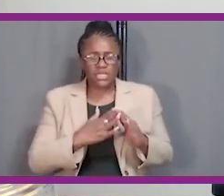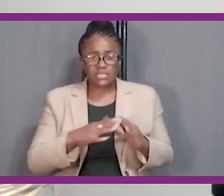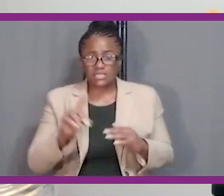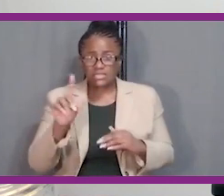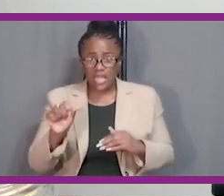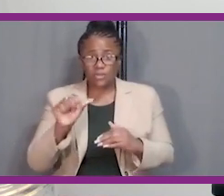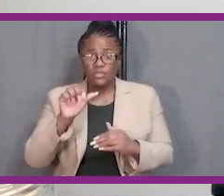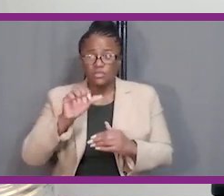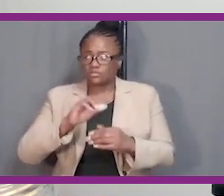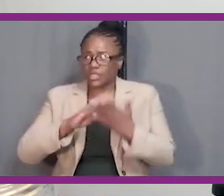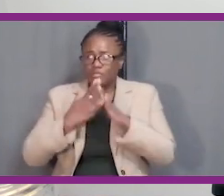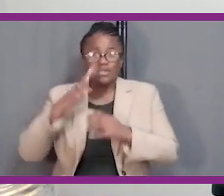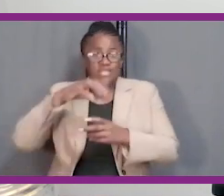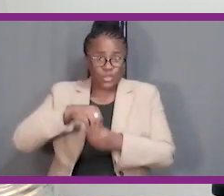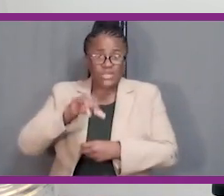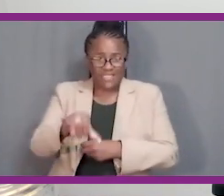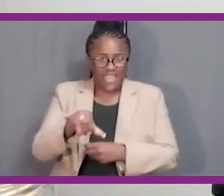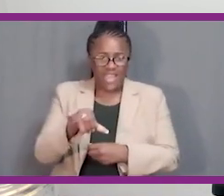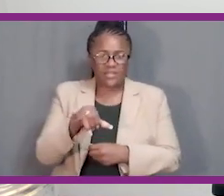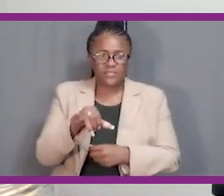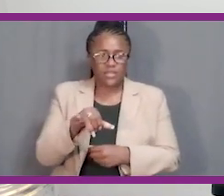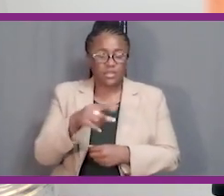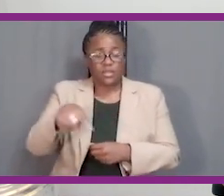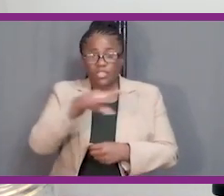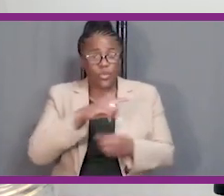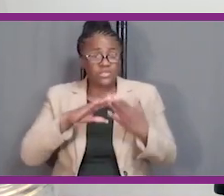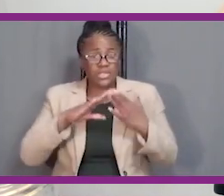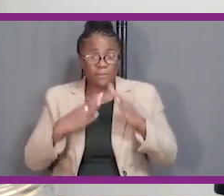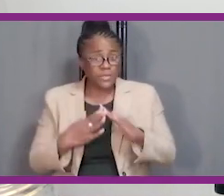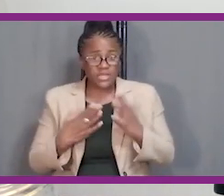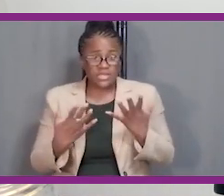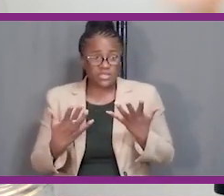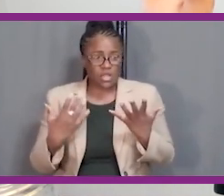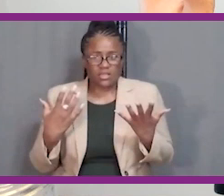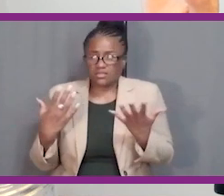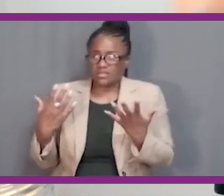We don't need better laws and policies. We actually need protection from the government.